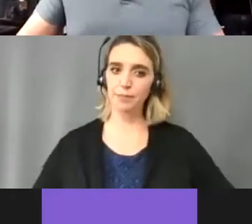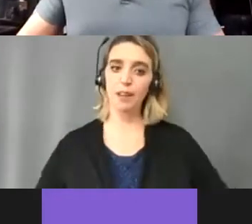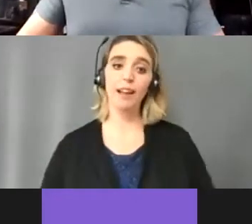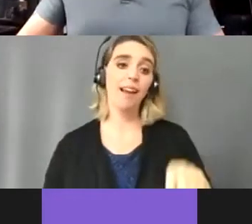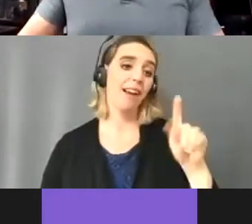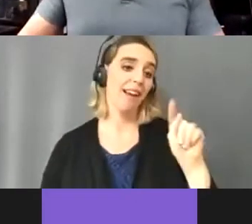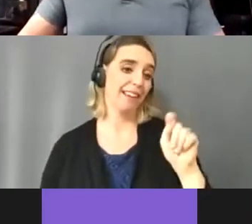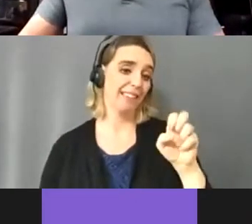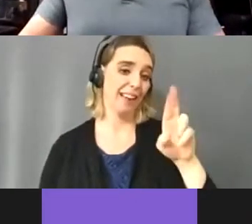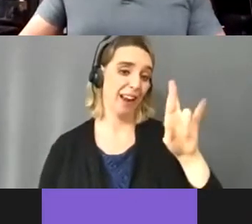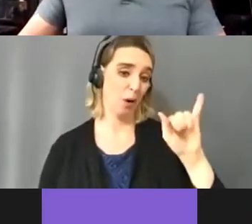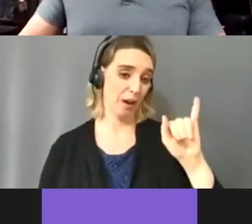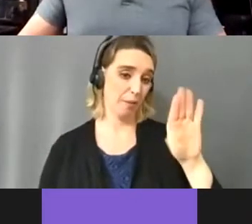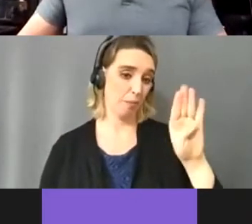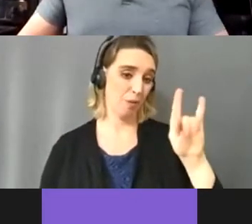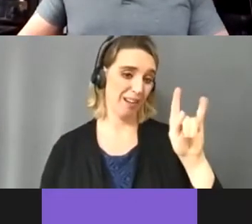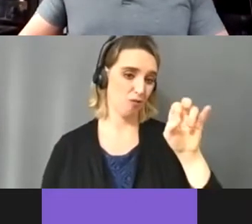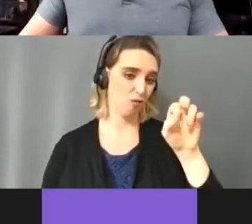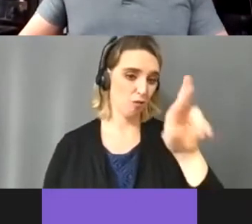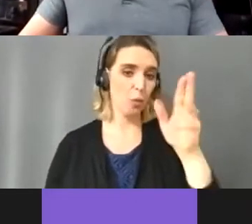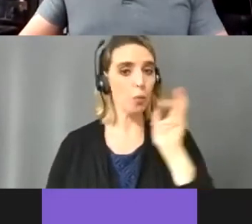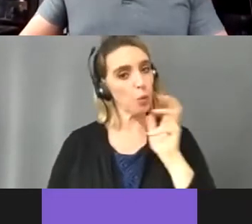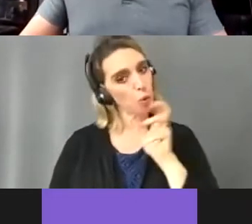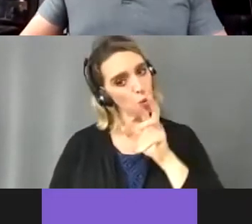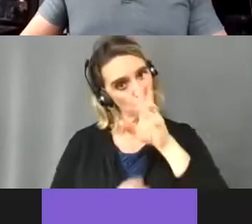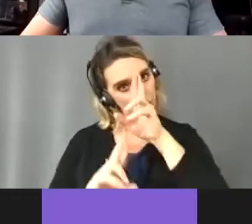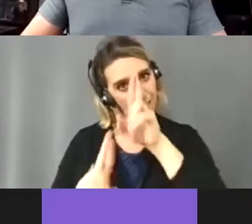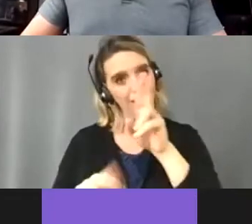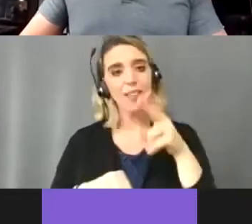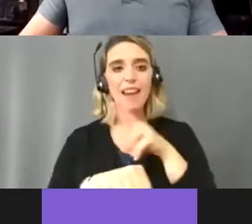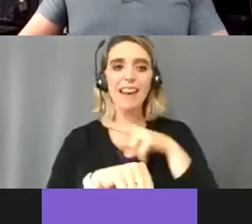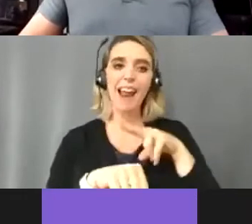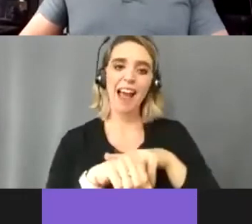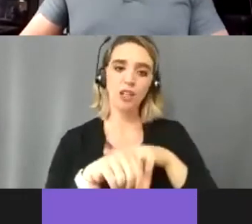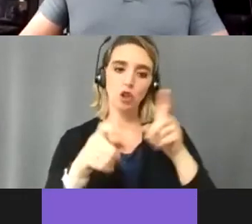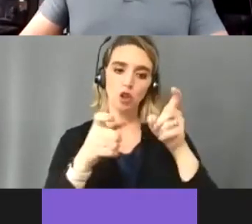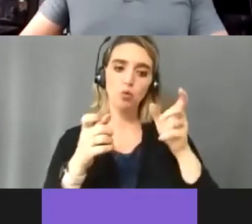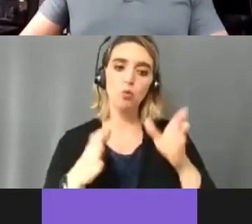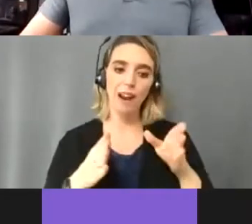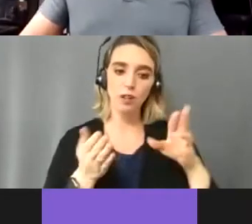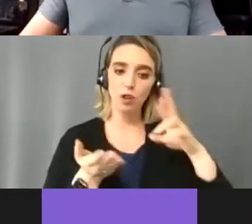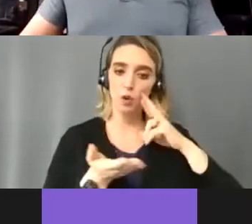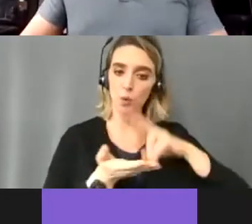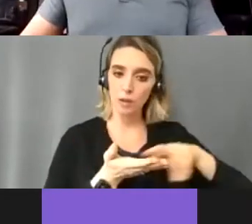who I respect tremendously. She is the national director, research and quality assurance